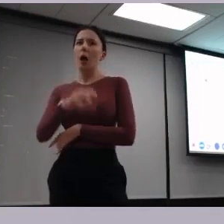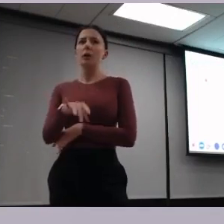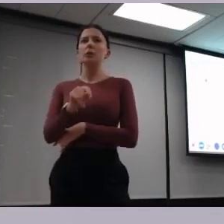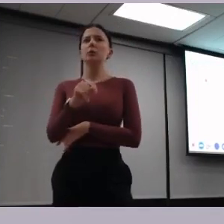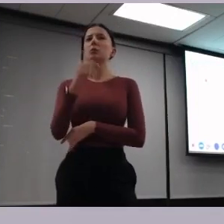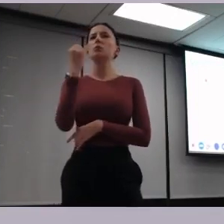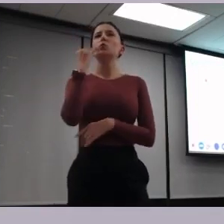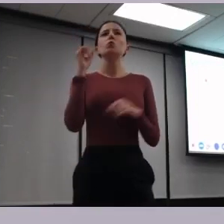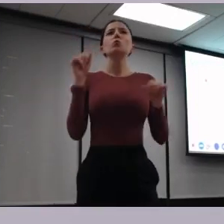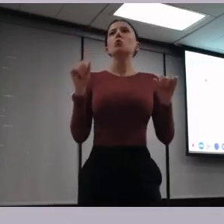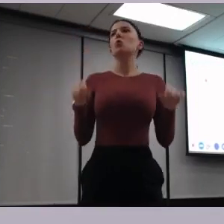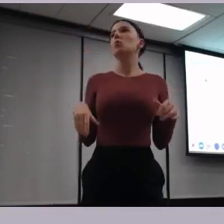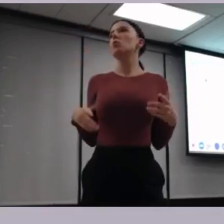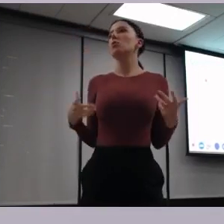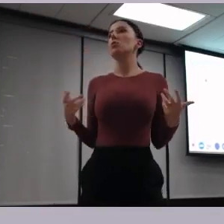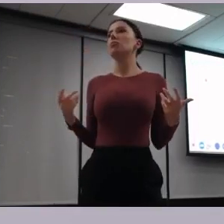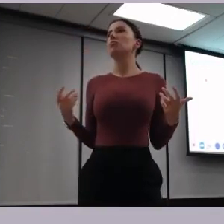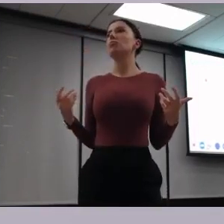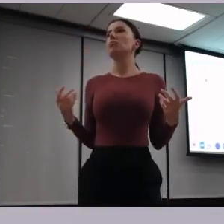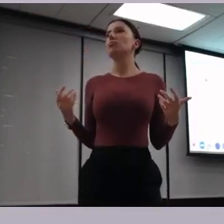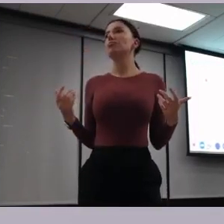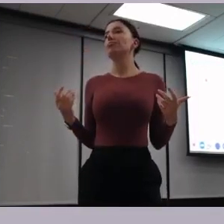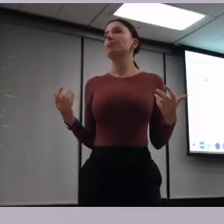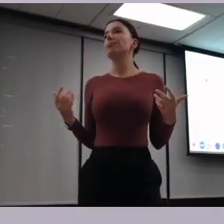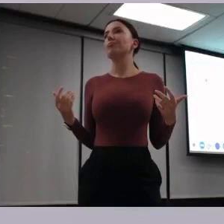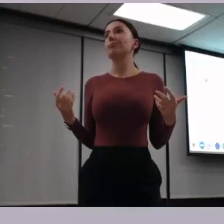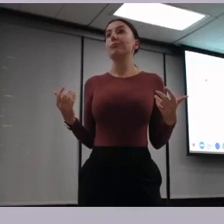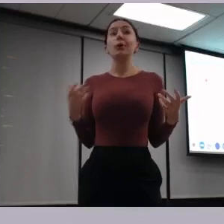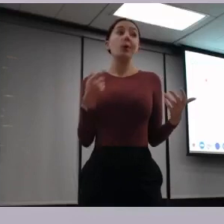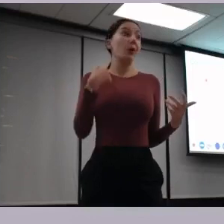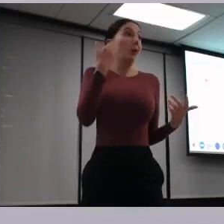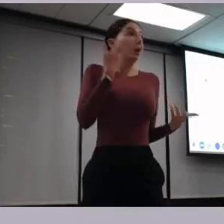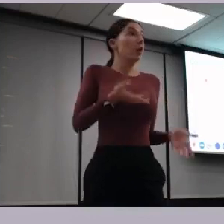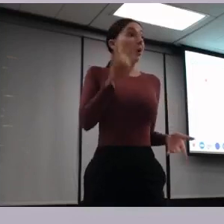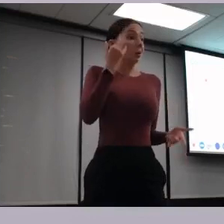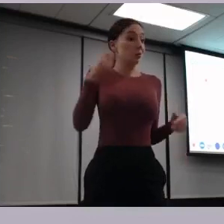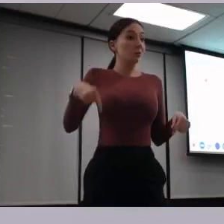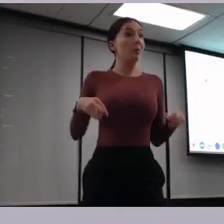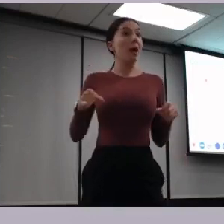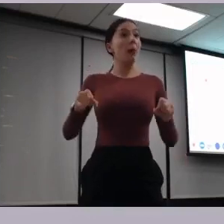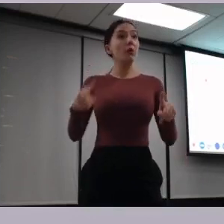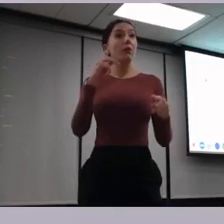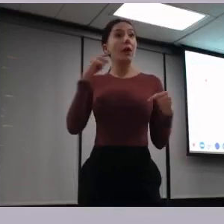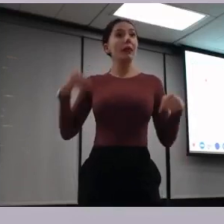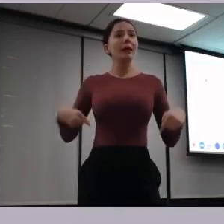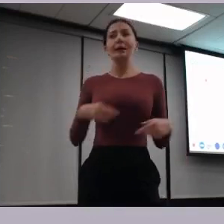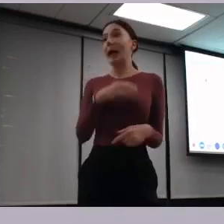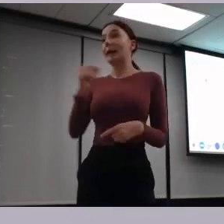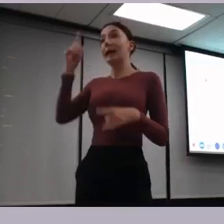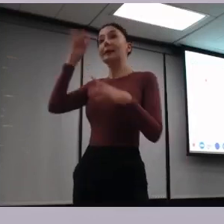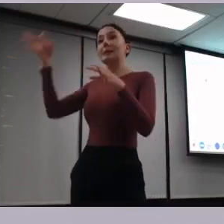We didn't think that there was going to be this opportunity. And they decided last year around this time